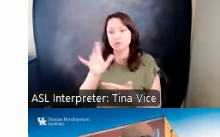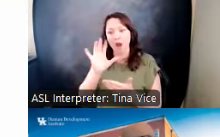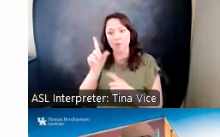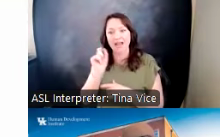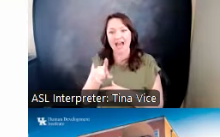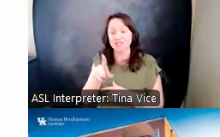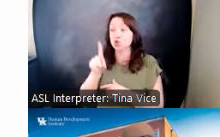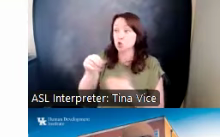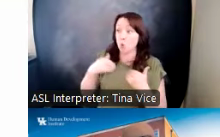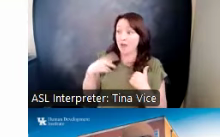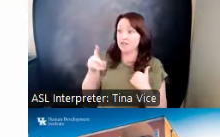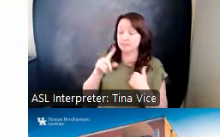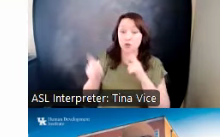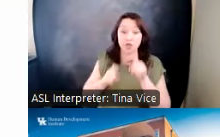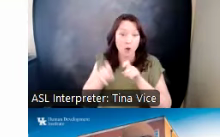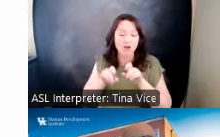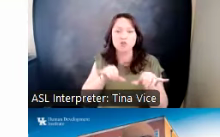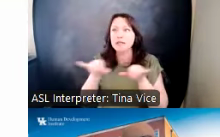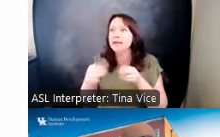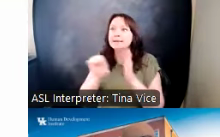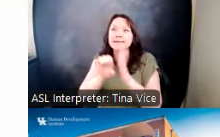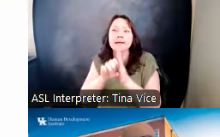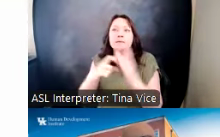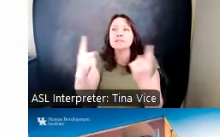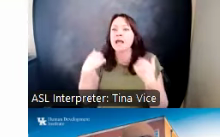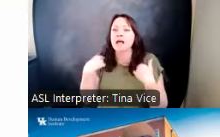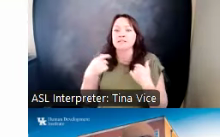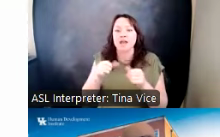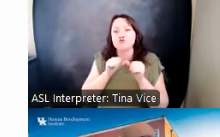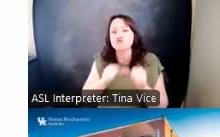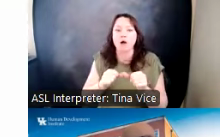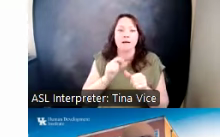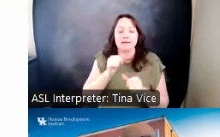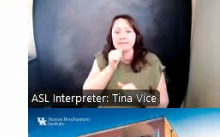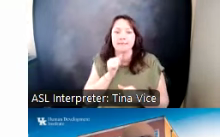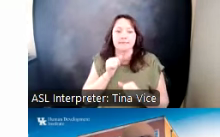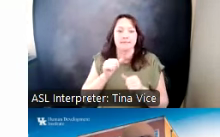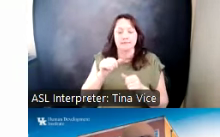say for example, someone has a chronic condition and they're not currently experiencing a flare up. So, they might